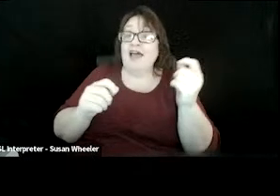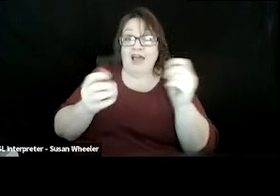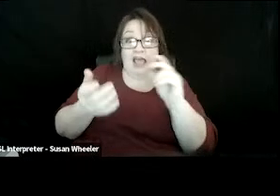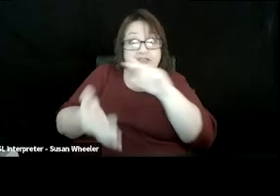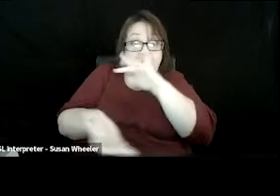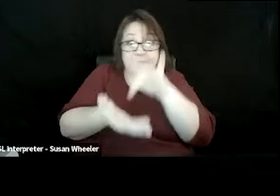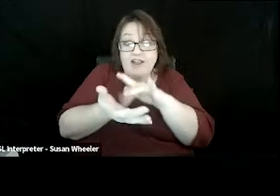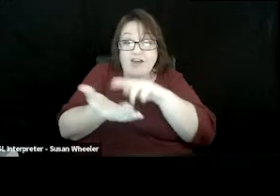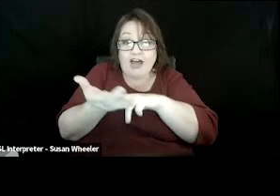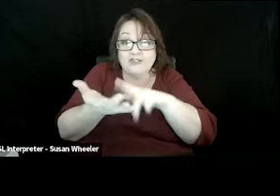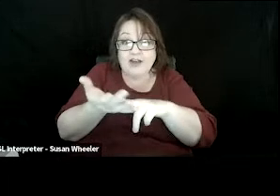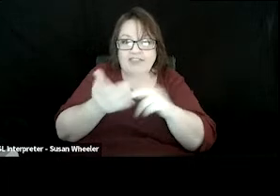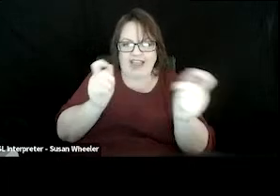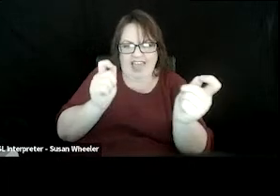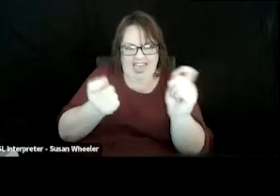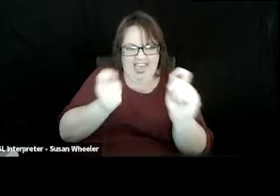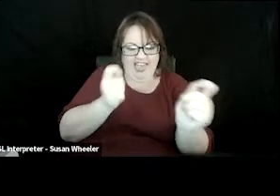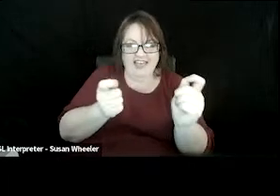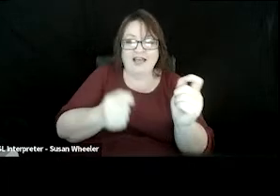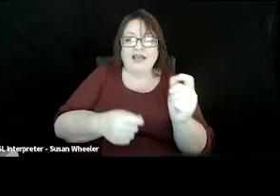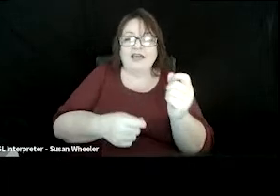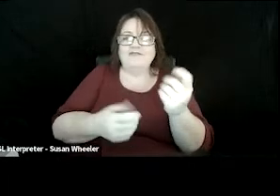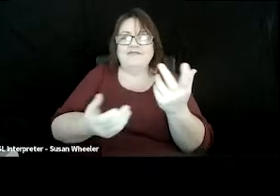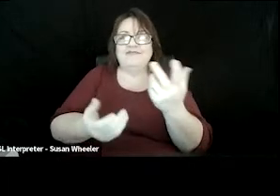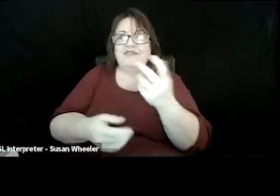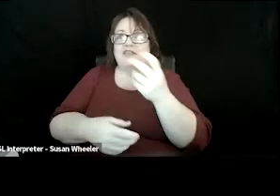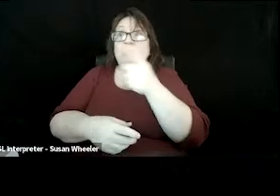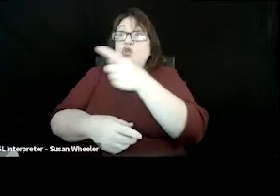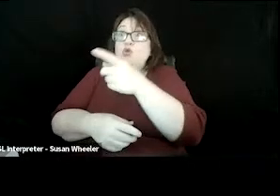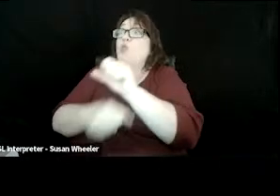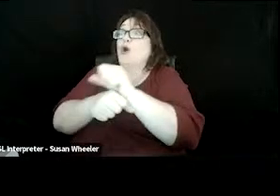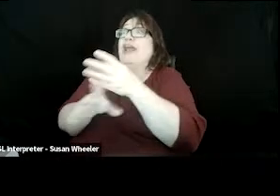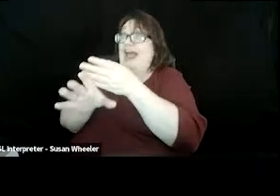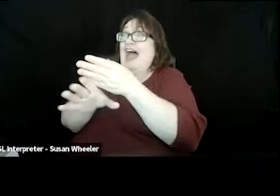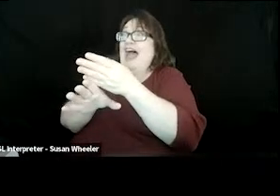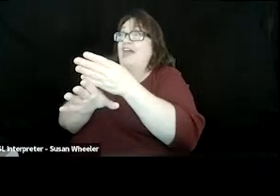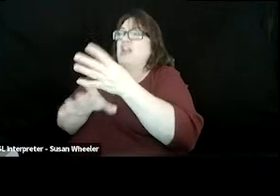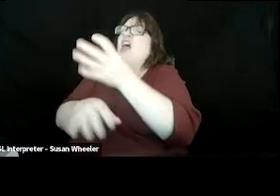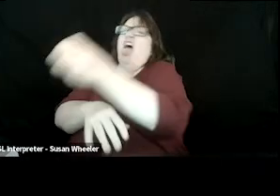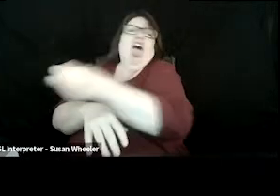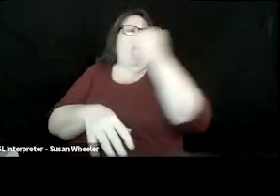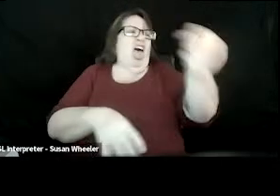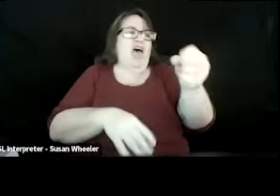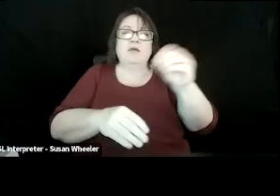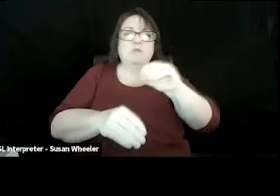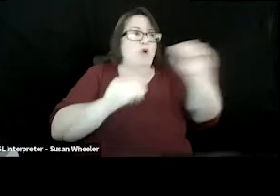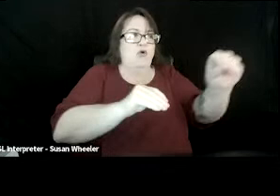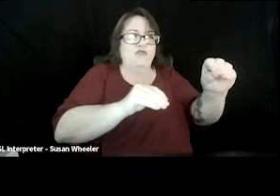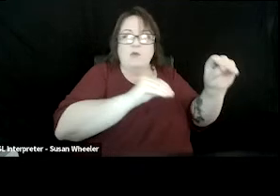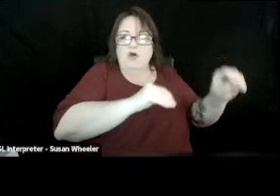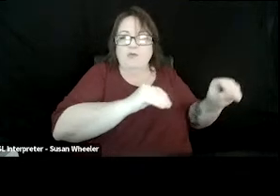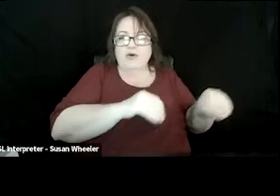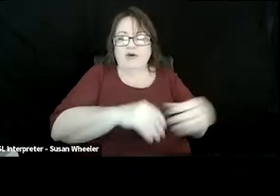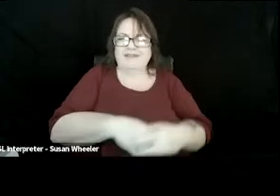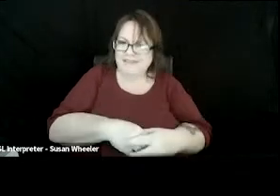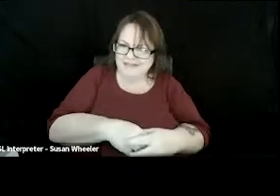they want the flexibility to move you around, they don't wanna necessarily commit to your being the six o'clock anchor